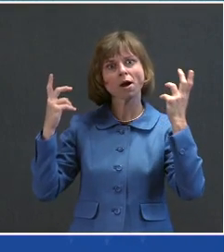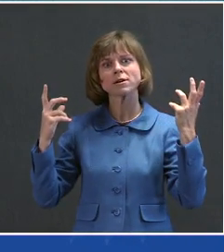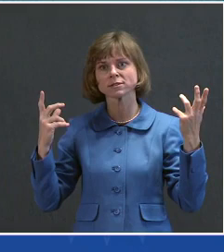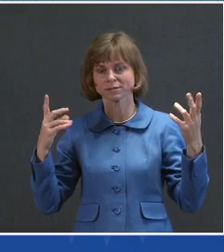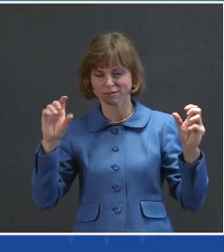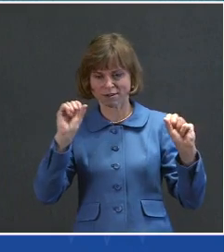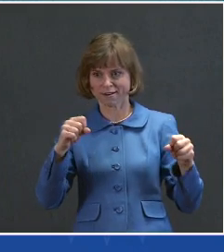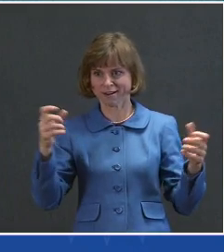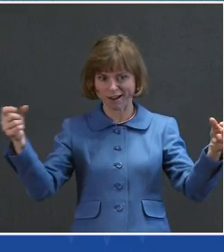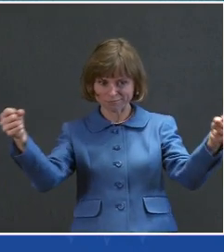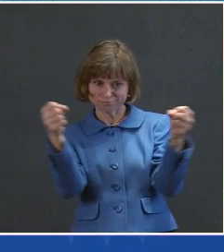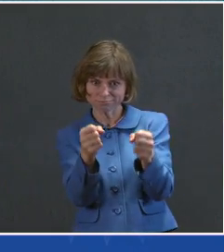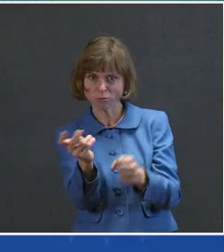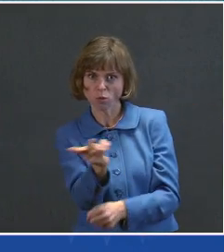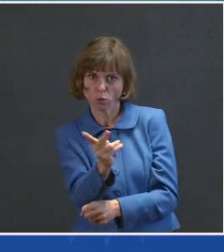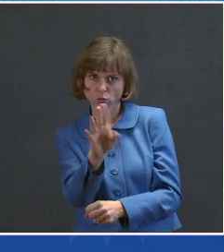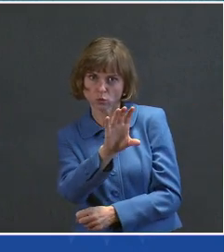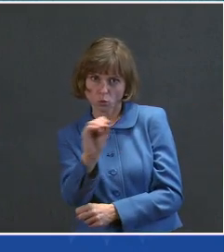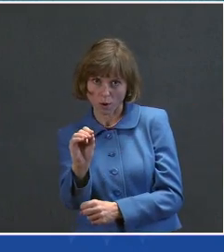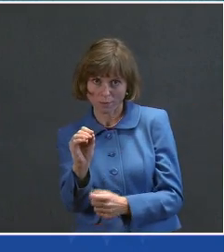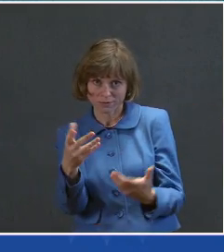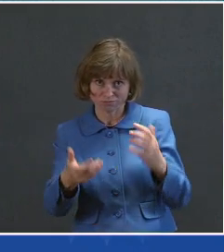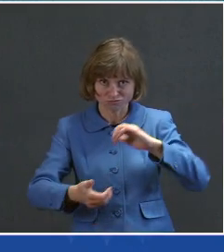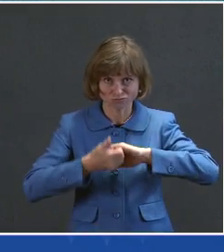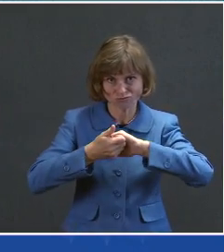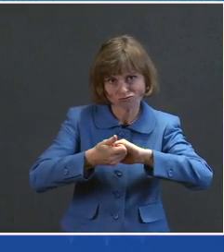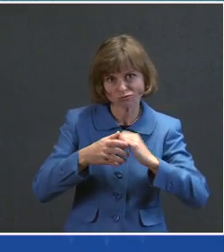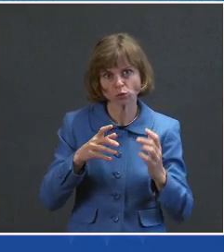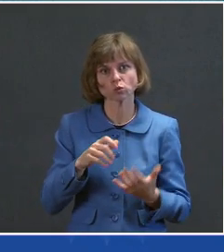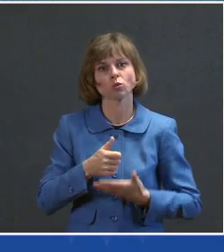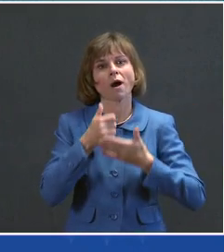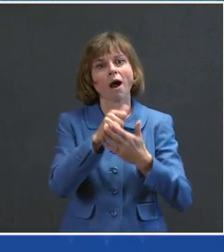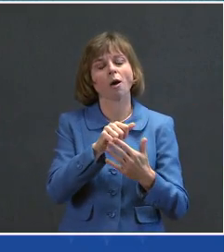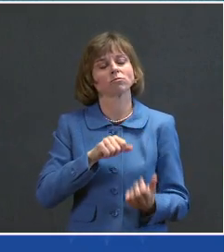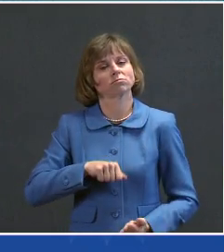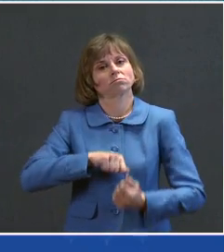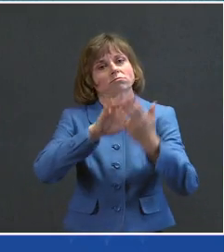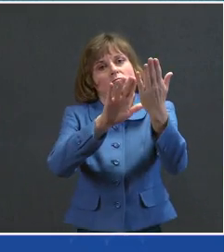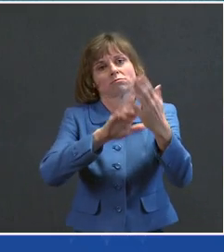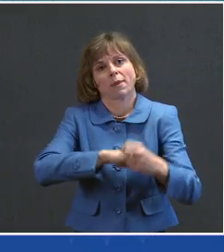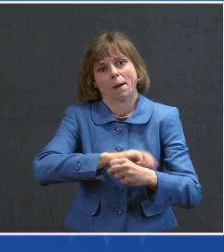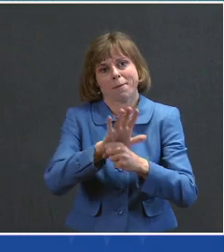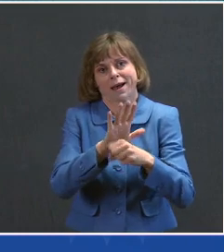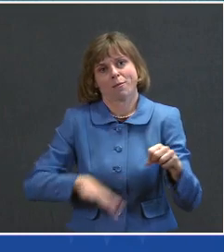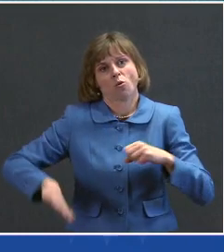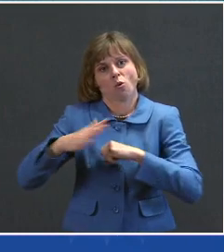and work together to address the pandemic in the country. It was an across-the-administration effort.